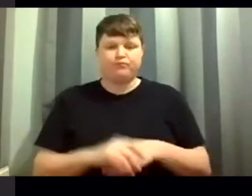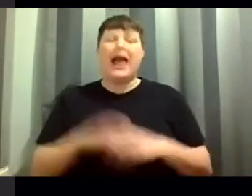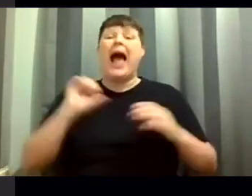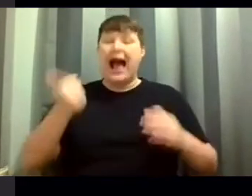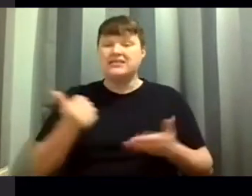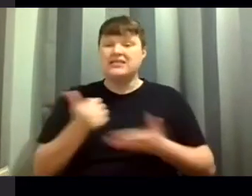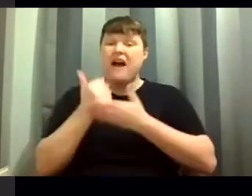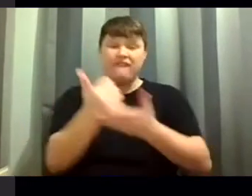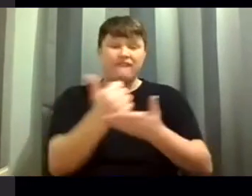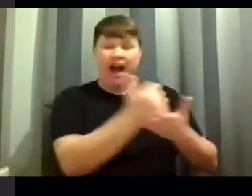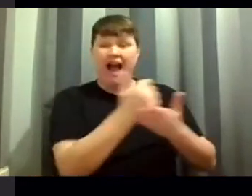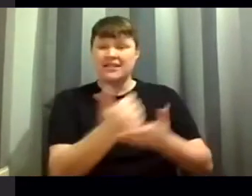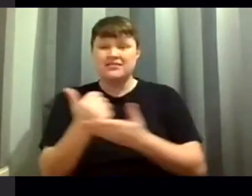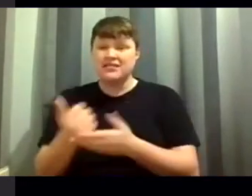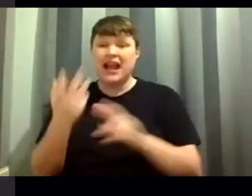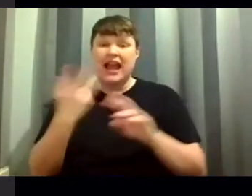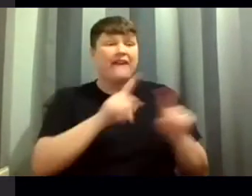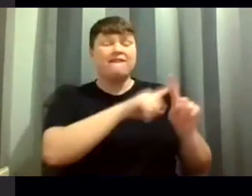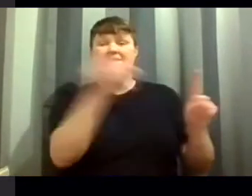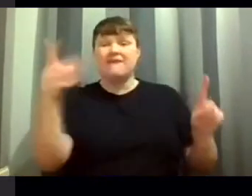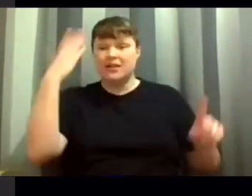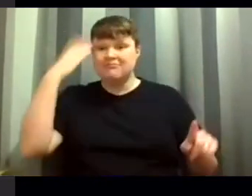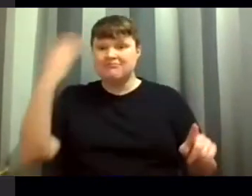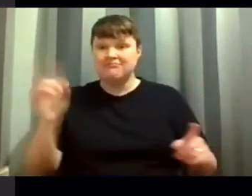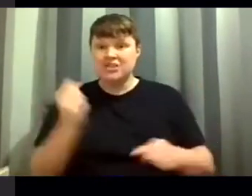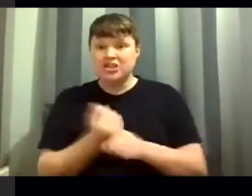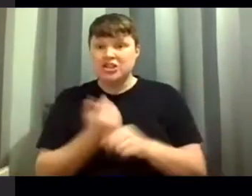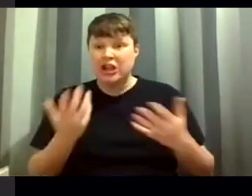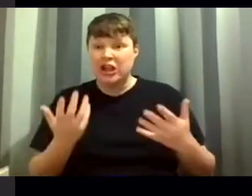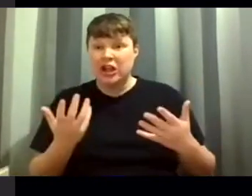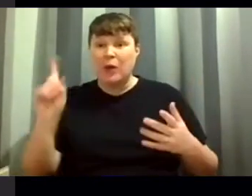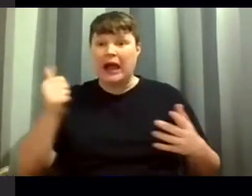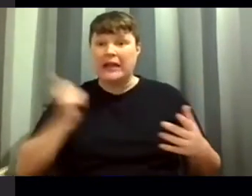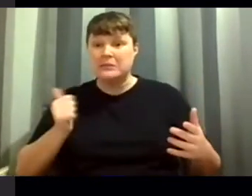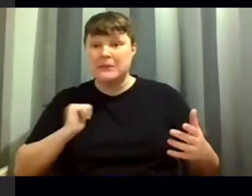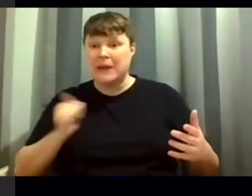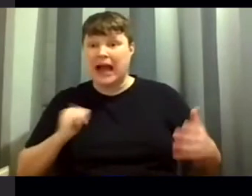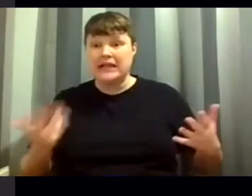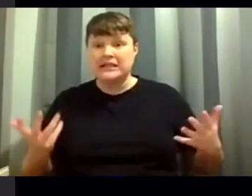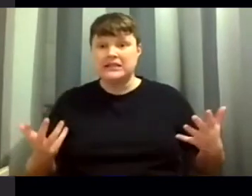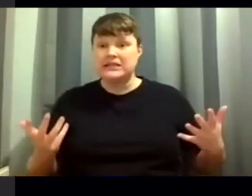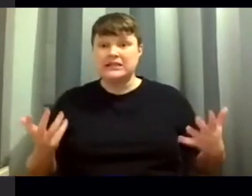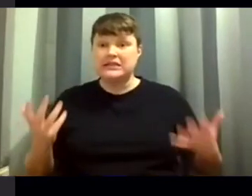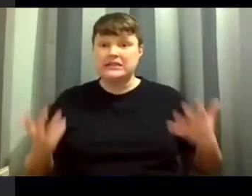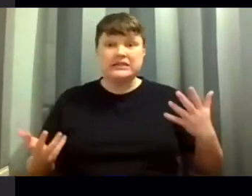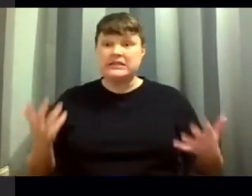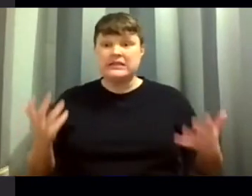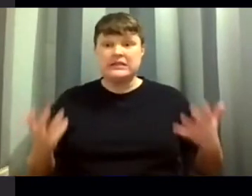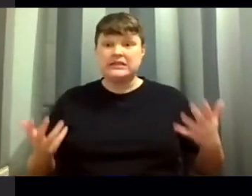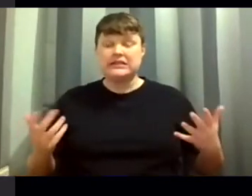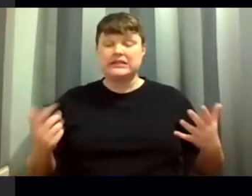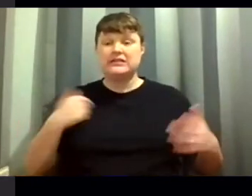them if they know what's expected of them and what to do. Just kind of, like, making it easier for them.